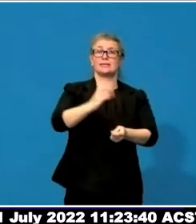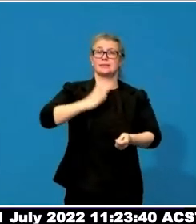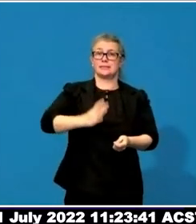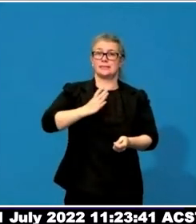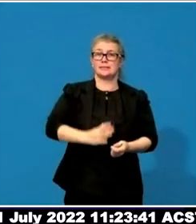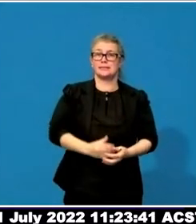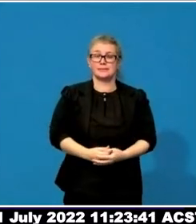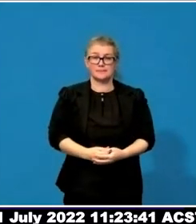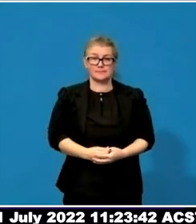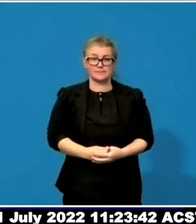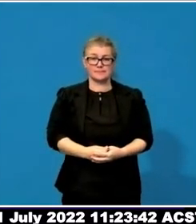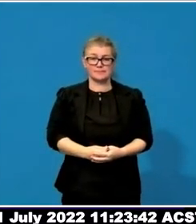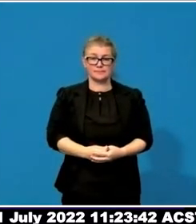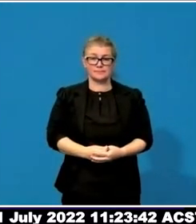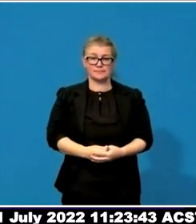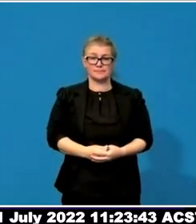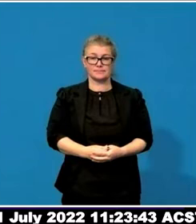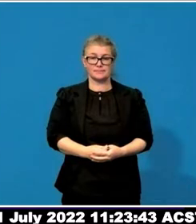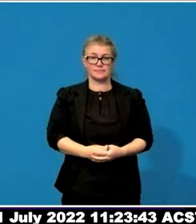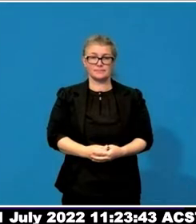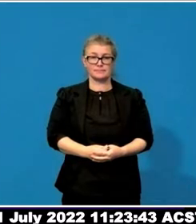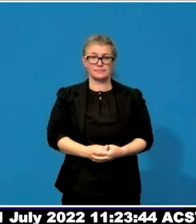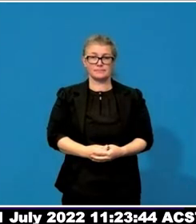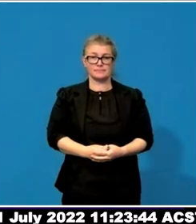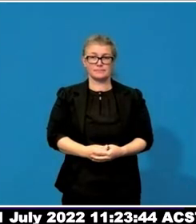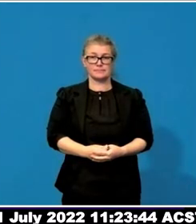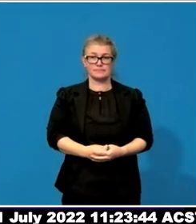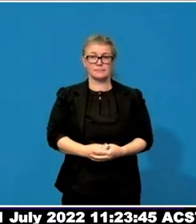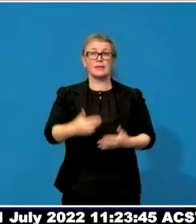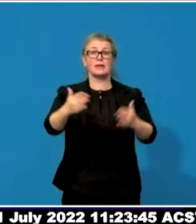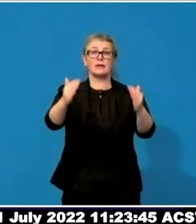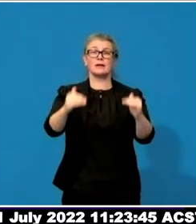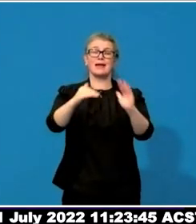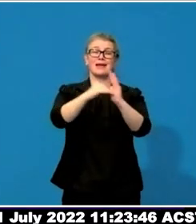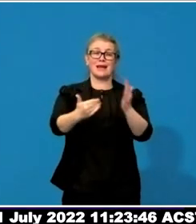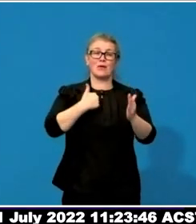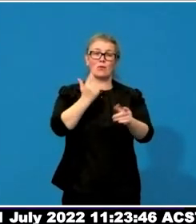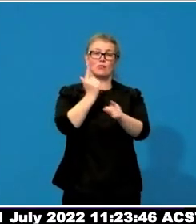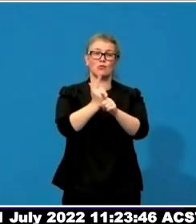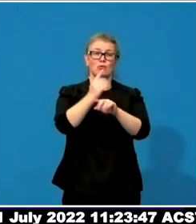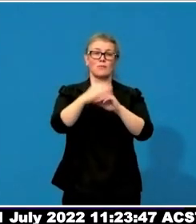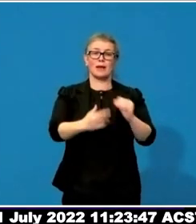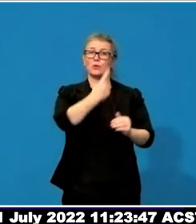Can I pause now and deal with the issue of witness protections which is general to all public hearings of this Royal Commission.